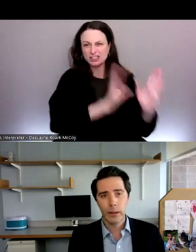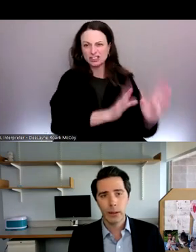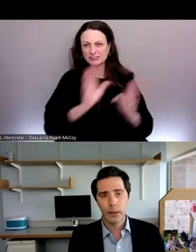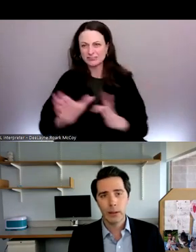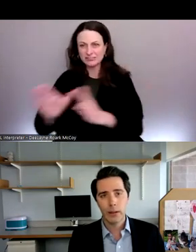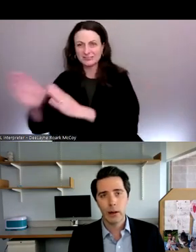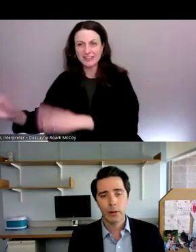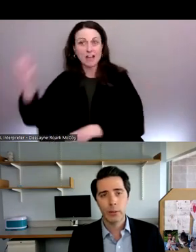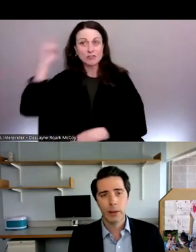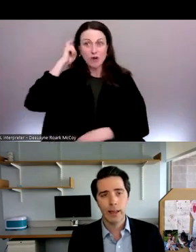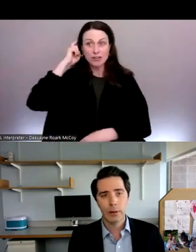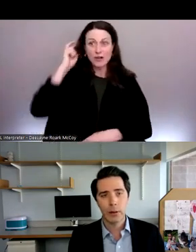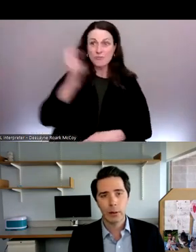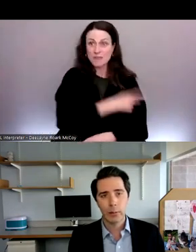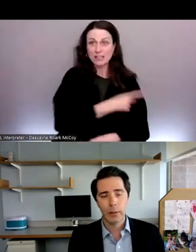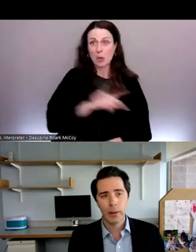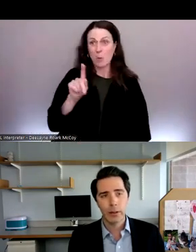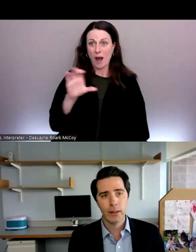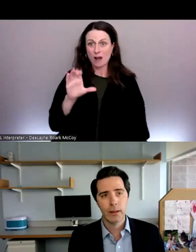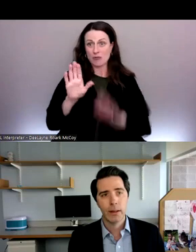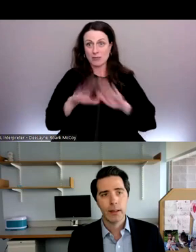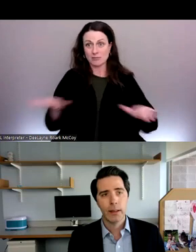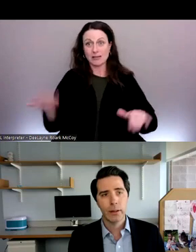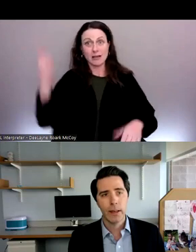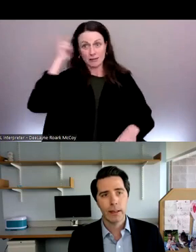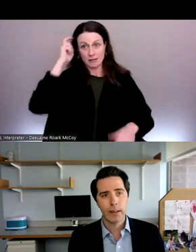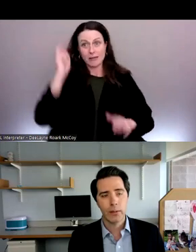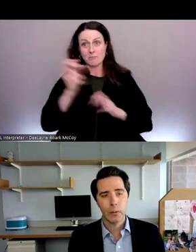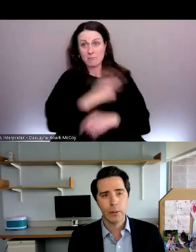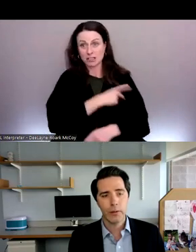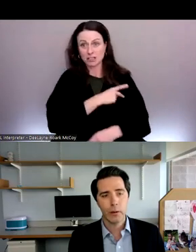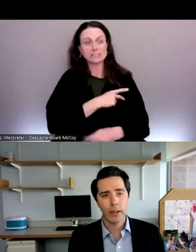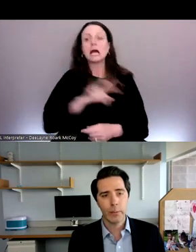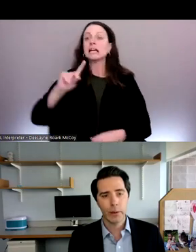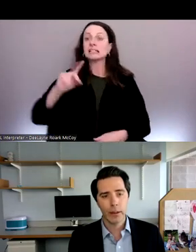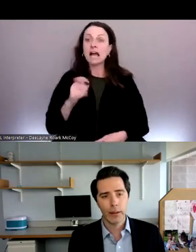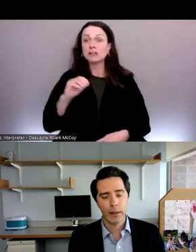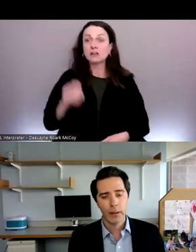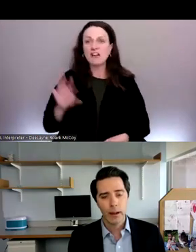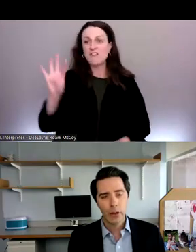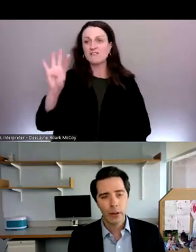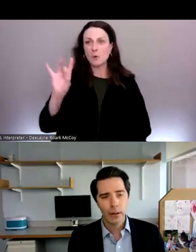patients this is a hundred pediatric cochlear implant patients here the